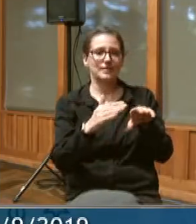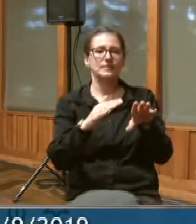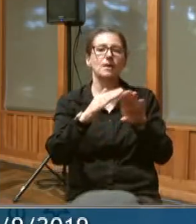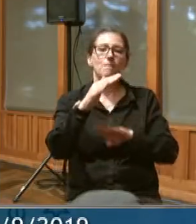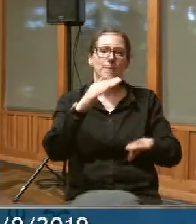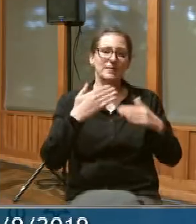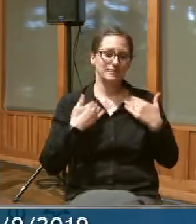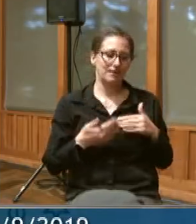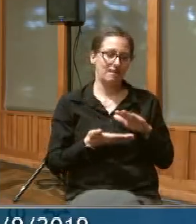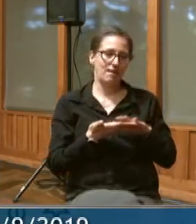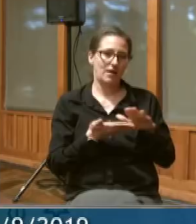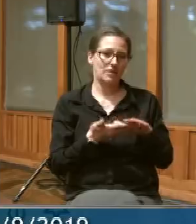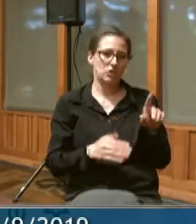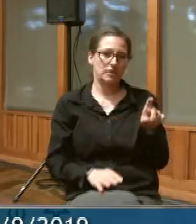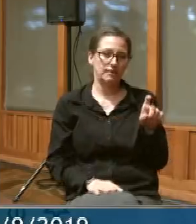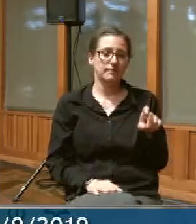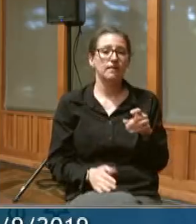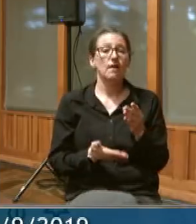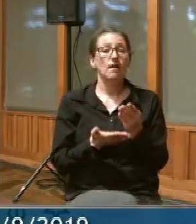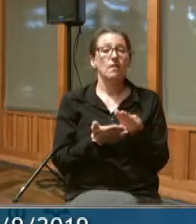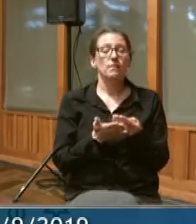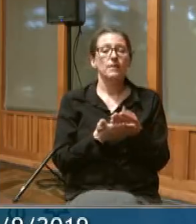EVERYONE SHOULD HAVE A PLACE TO GO TO THE BATHROOM AND TO ACCESS